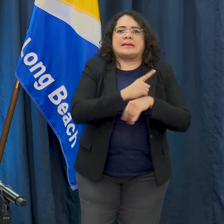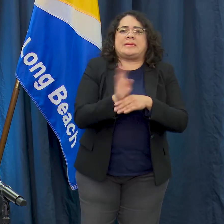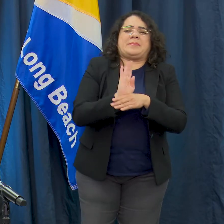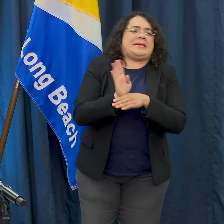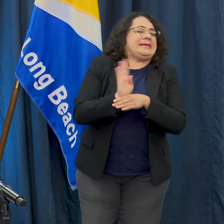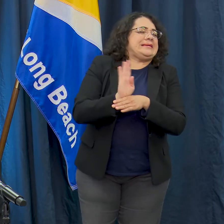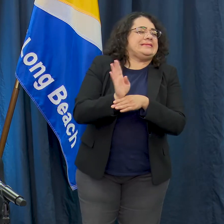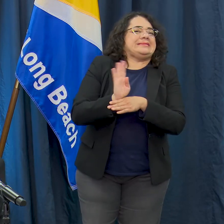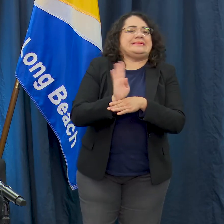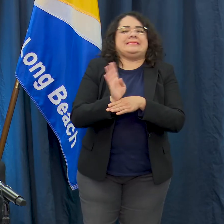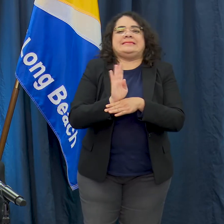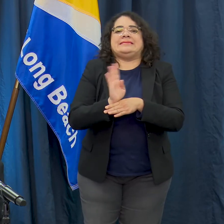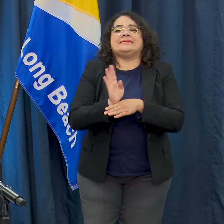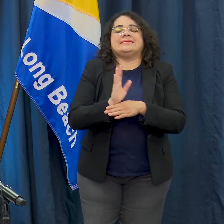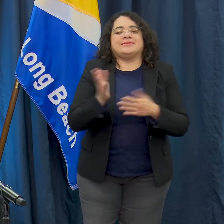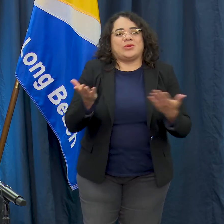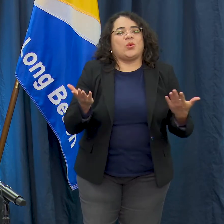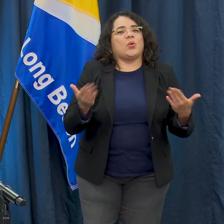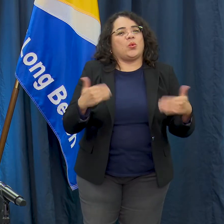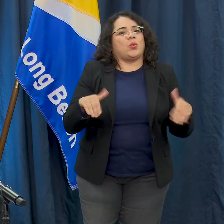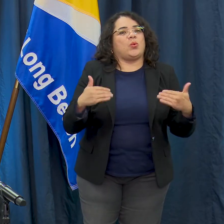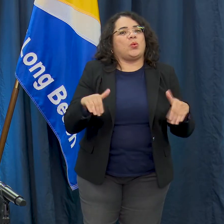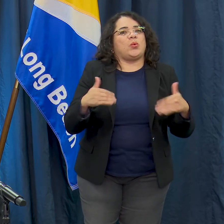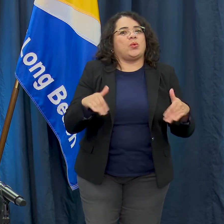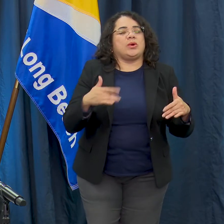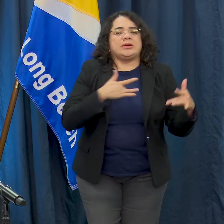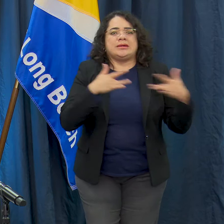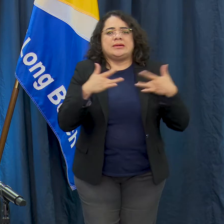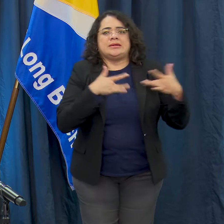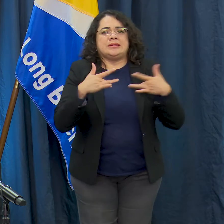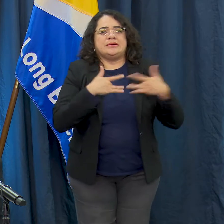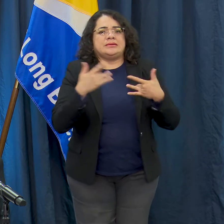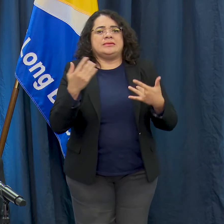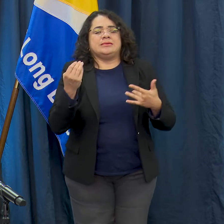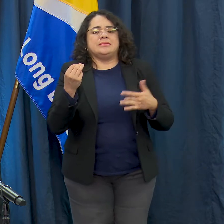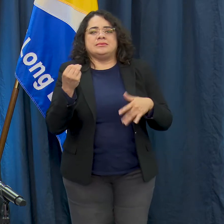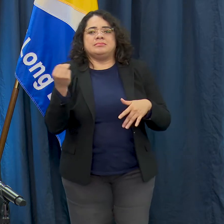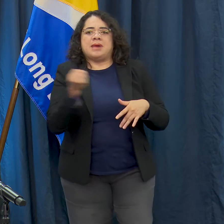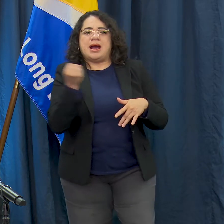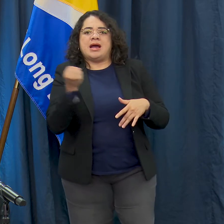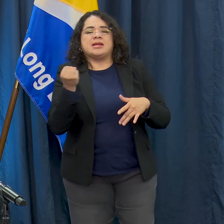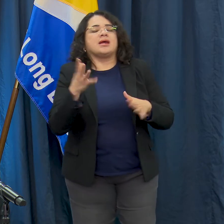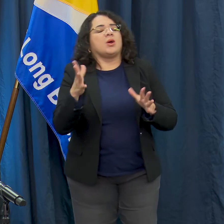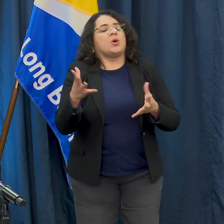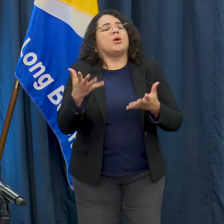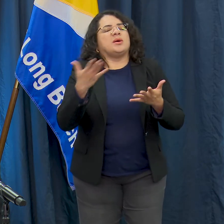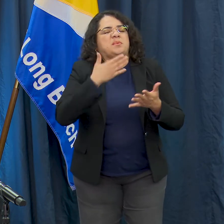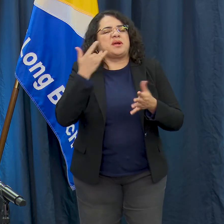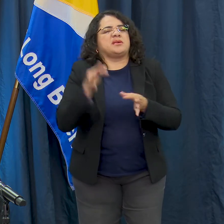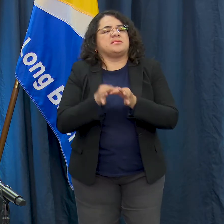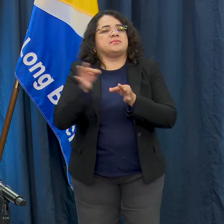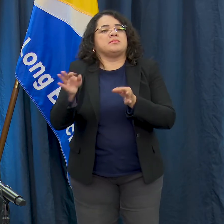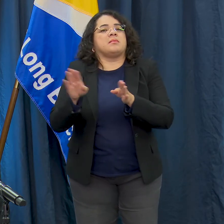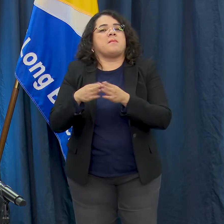the year and so everyone kind of thought that Monday for most of that outdoor recreation piece was better. I will add one